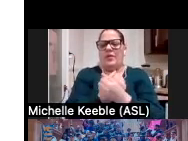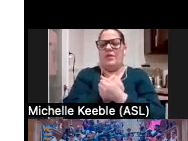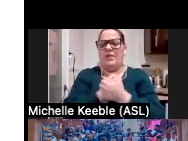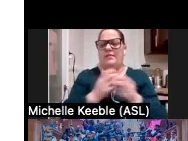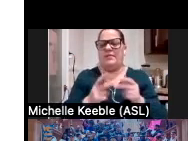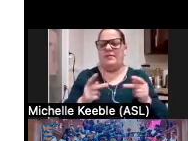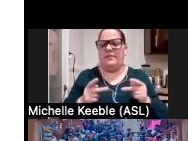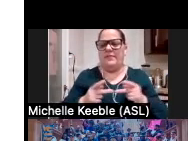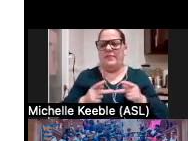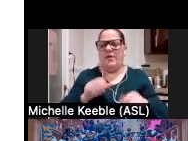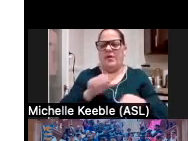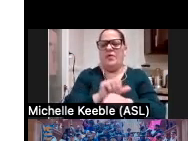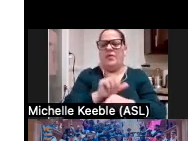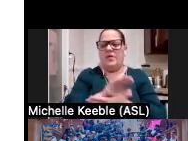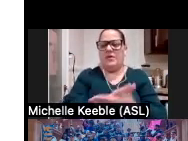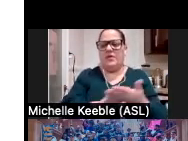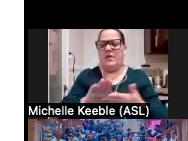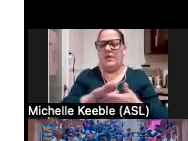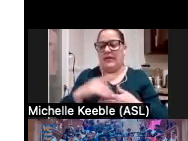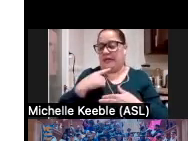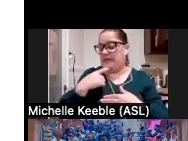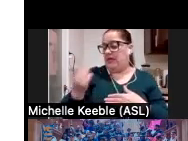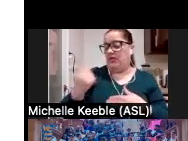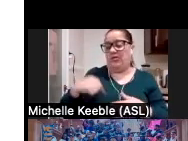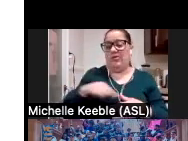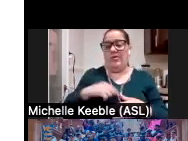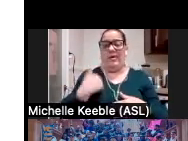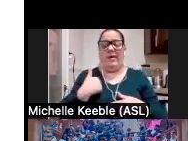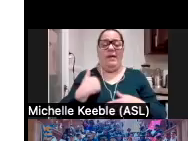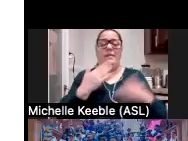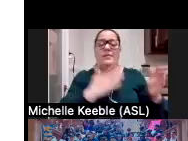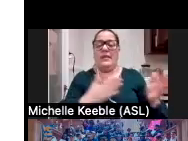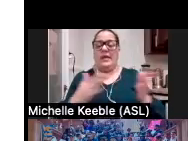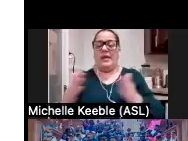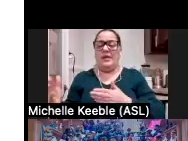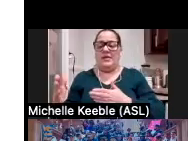at the time, I just happened to say, "Do you have any plans for the collection?" And they said, "No,